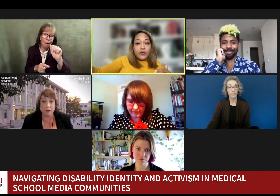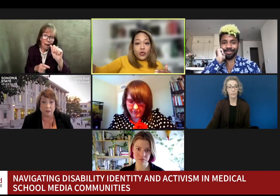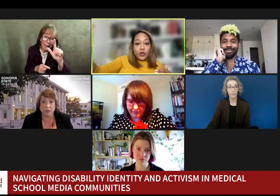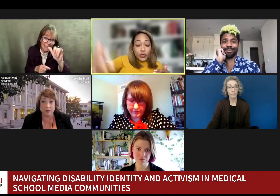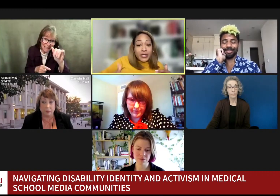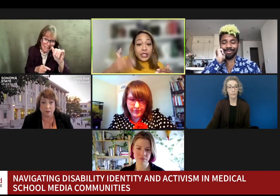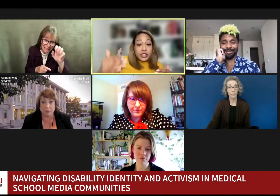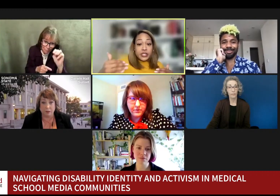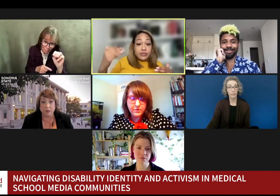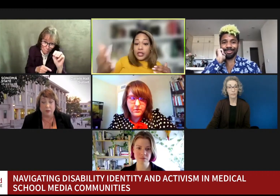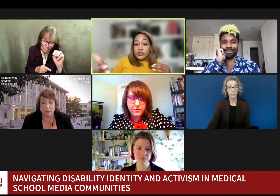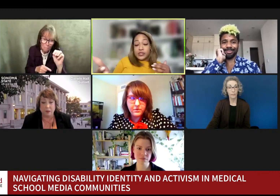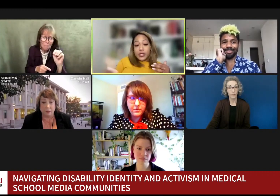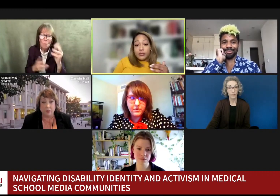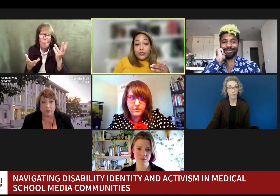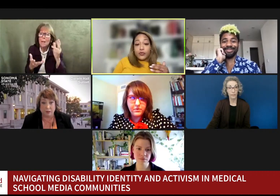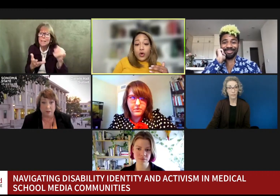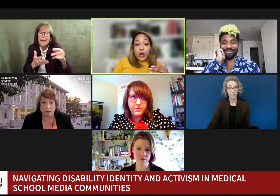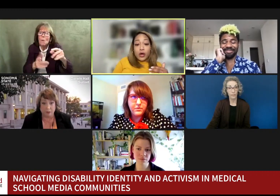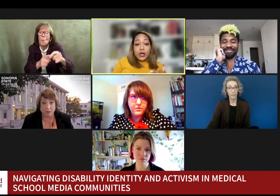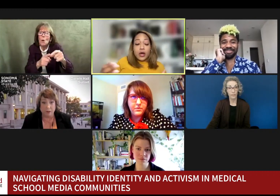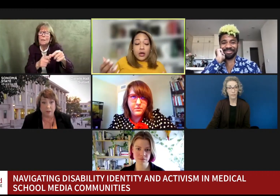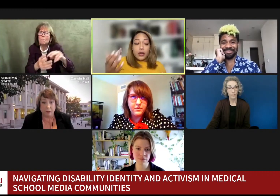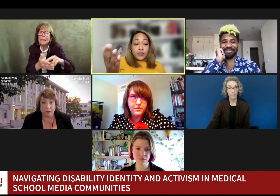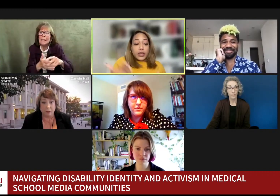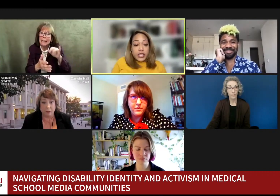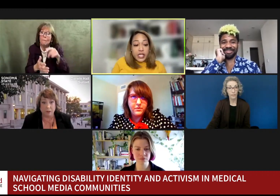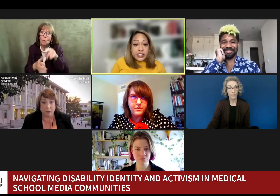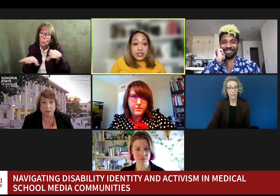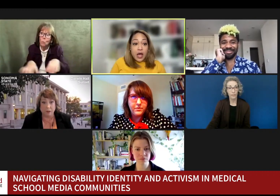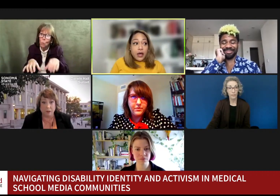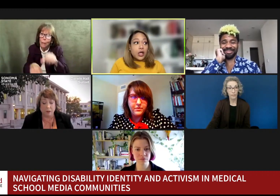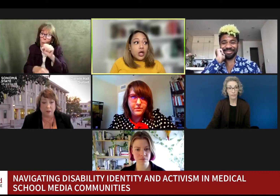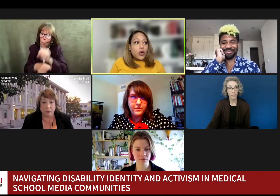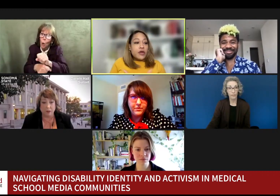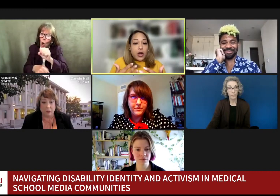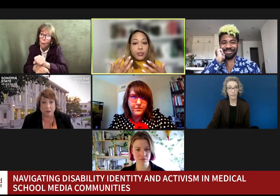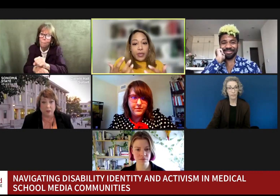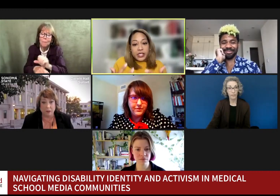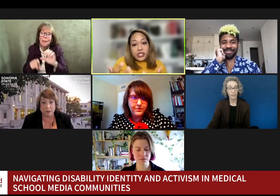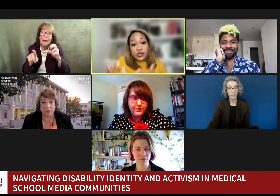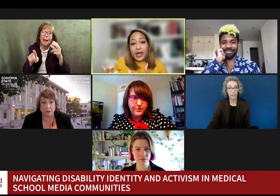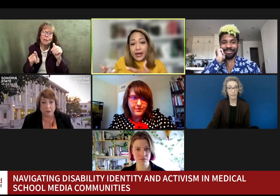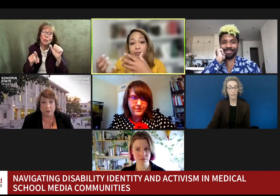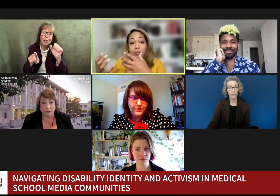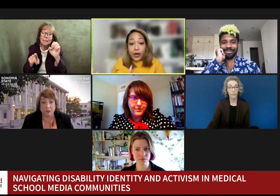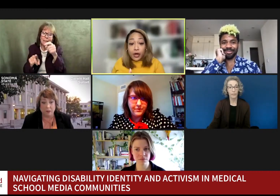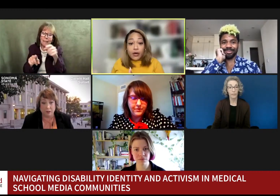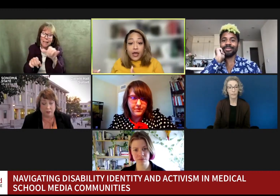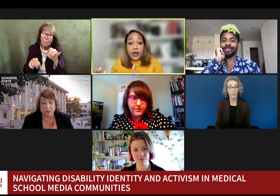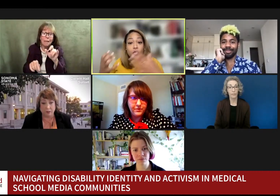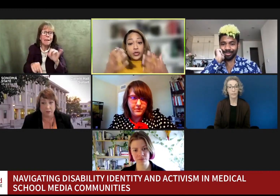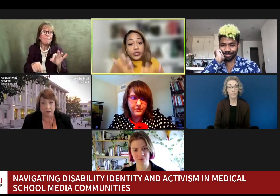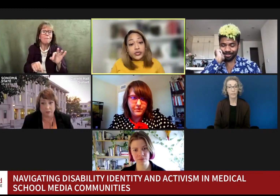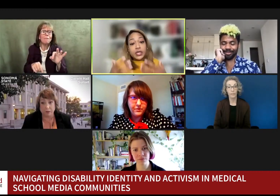If we're really just, like you said before, Chase is that if our patients are getting better and